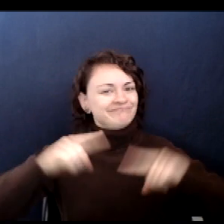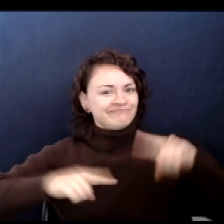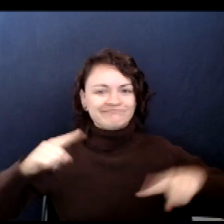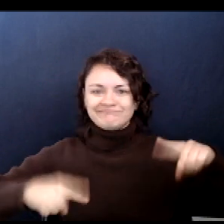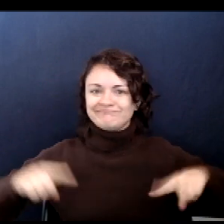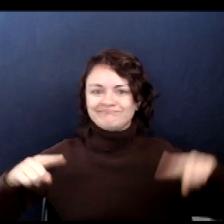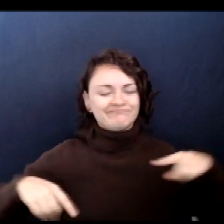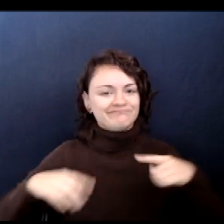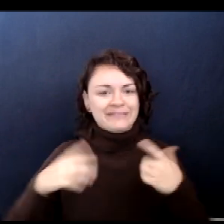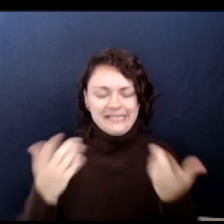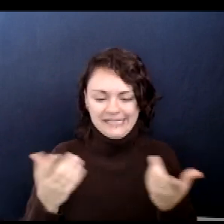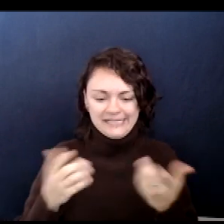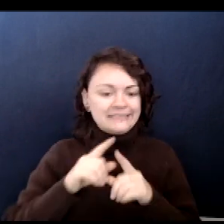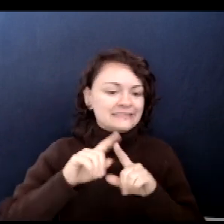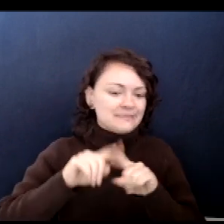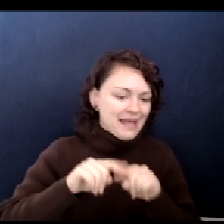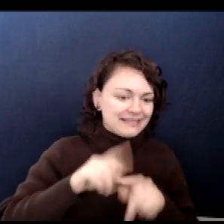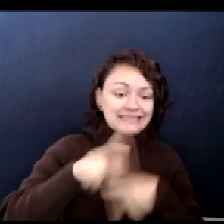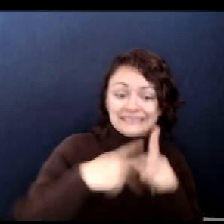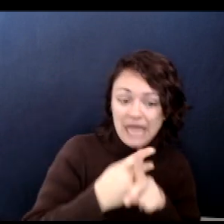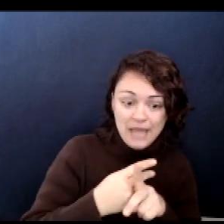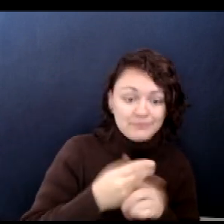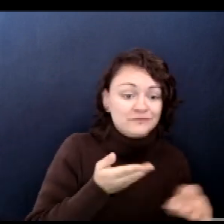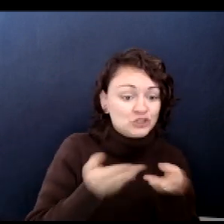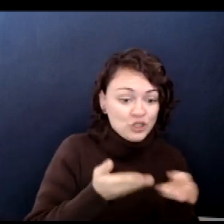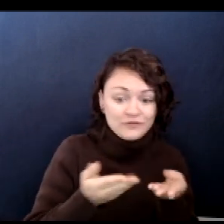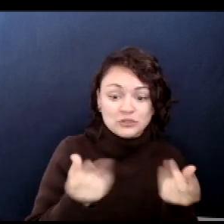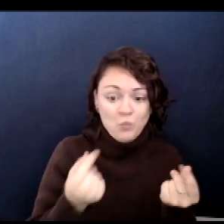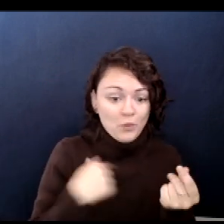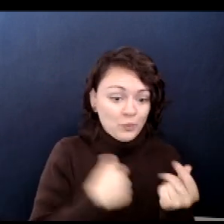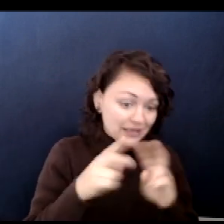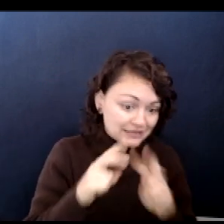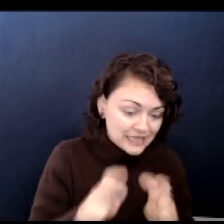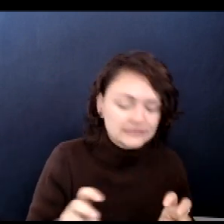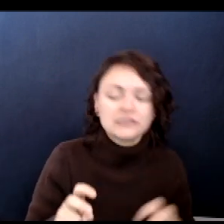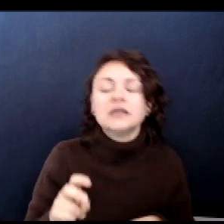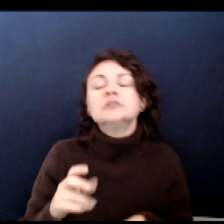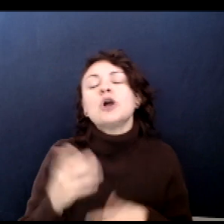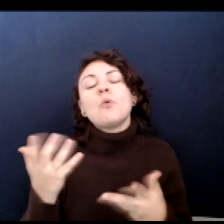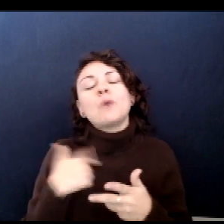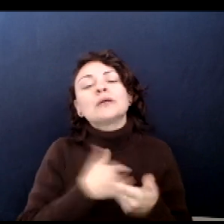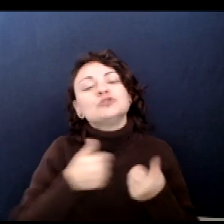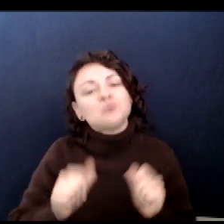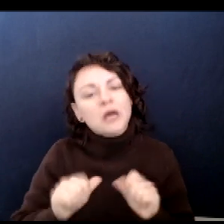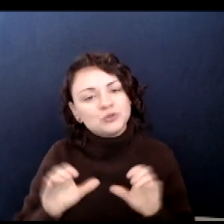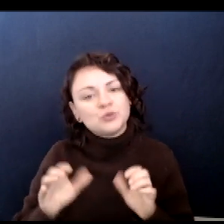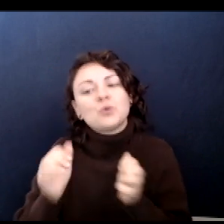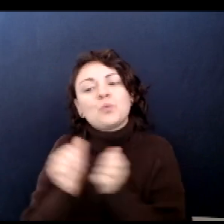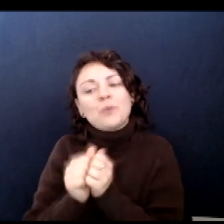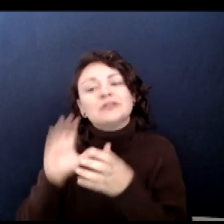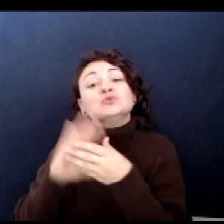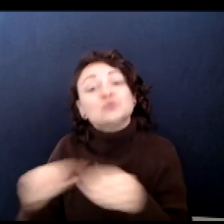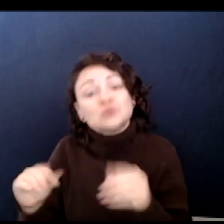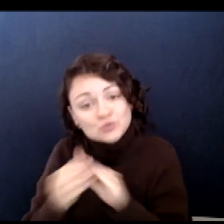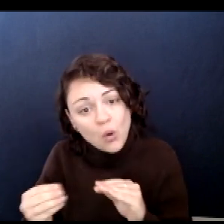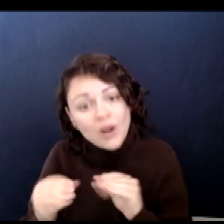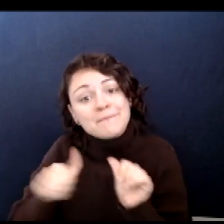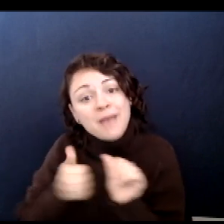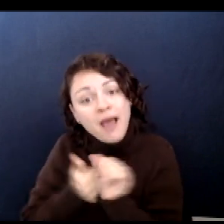and the types of services assessed. And what we tried to do is the qualitative data was to understand what is causing the disparities that we